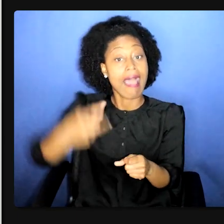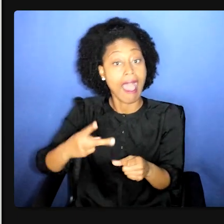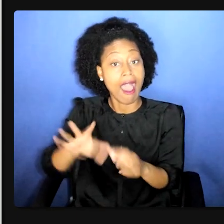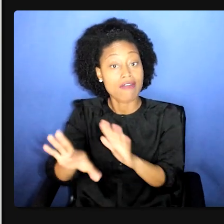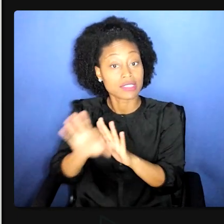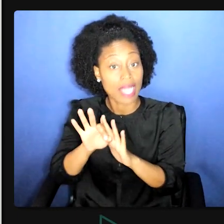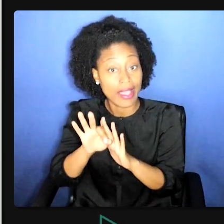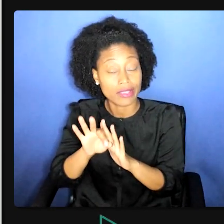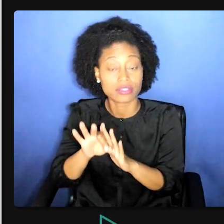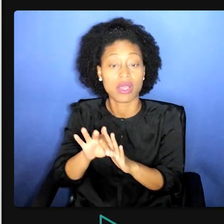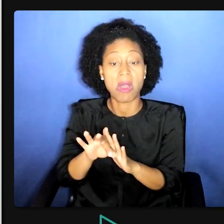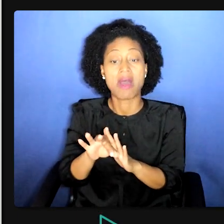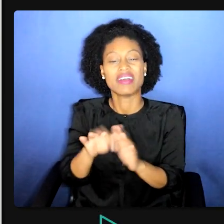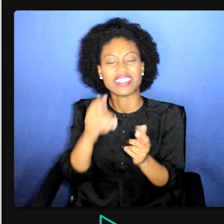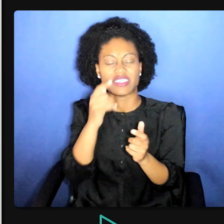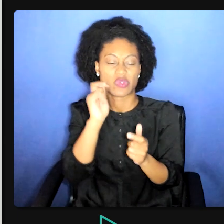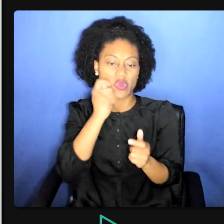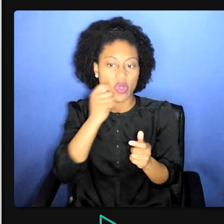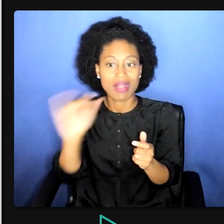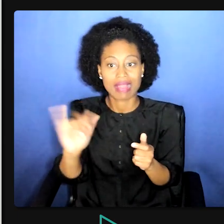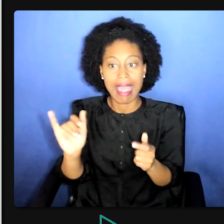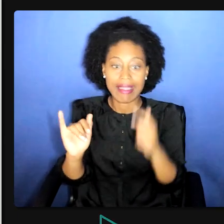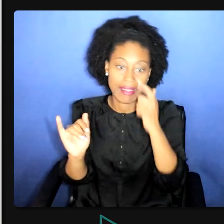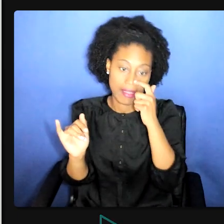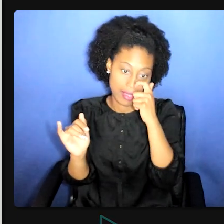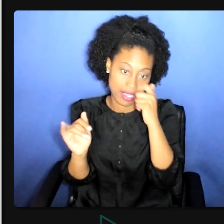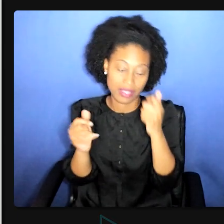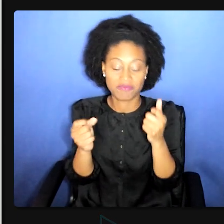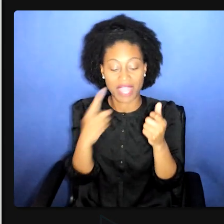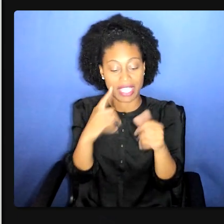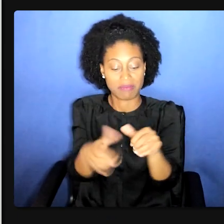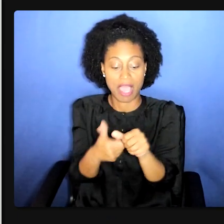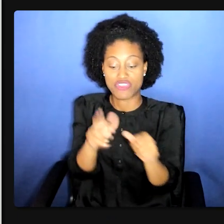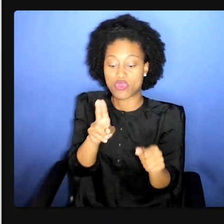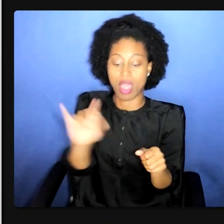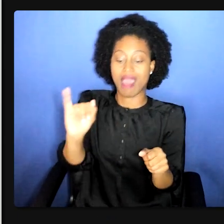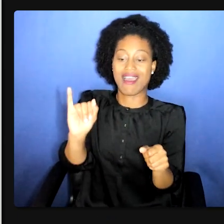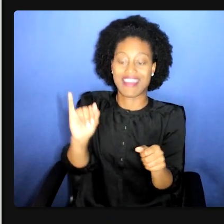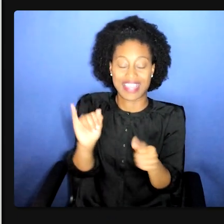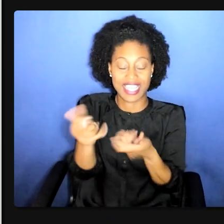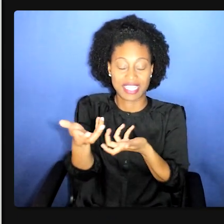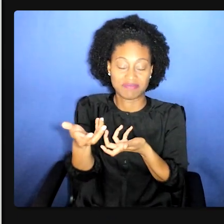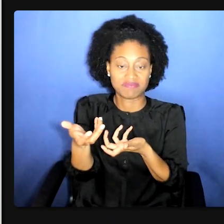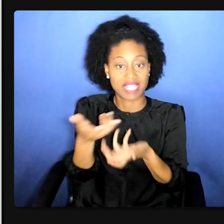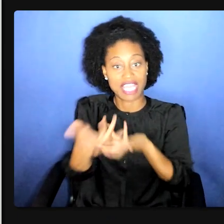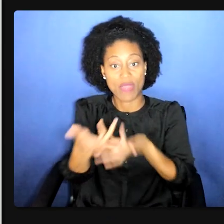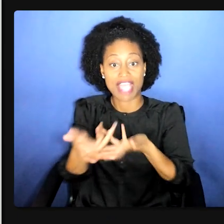because you can do interesting things like drive ui interactions off of like pinch and squeeze